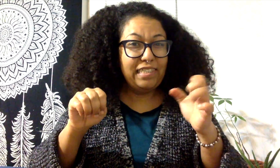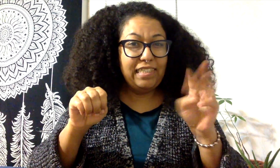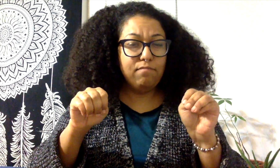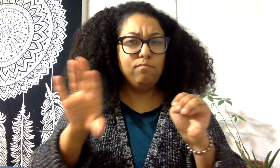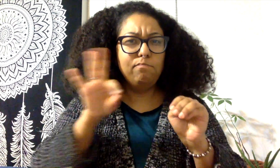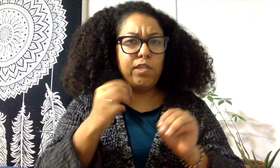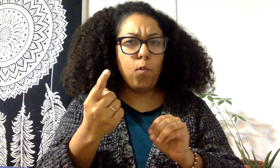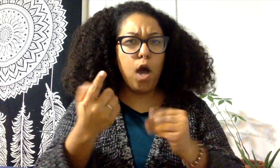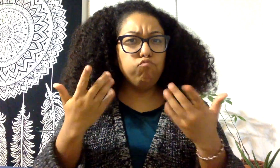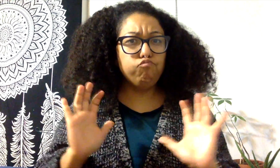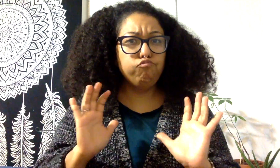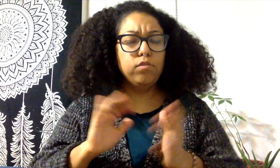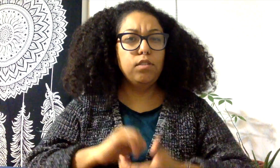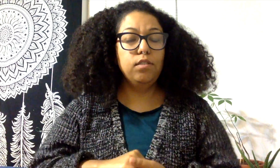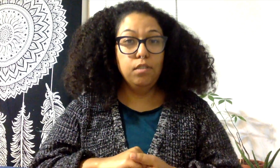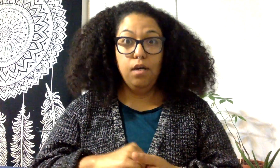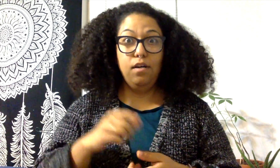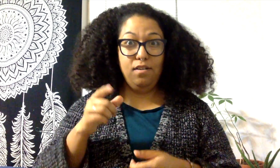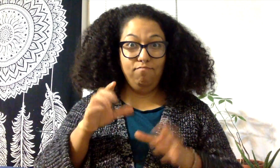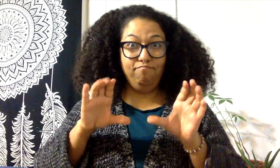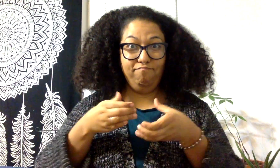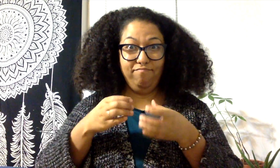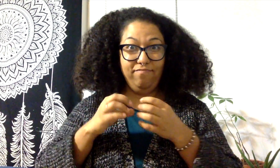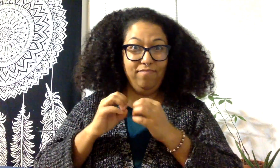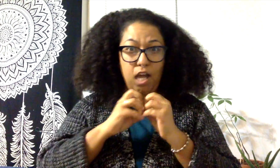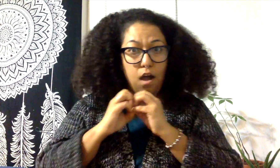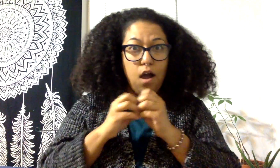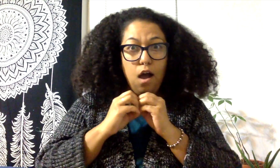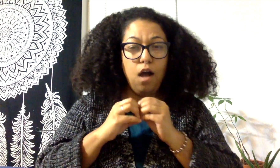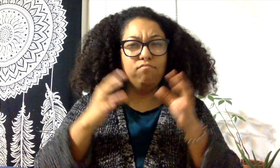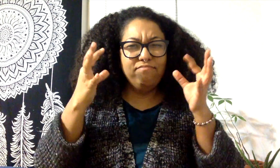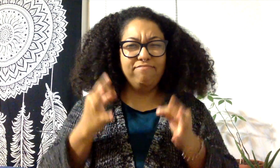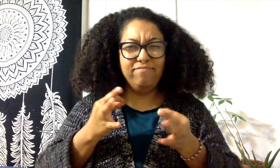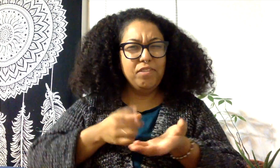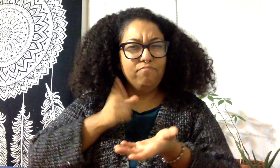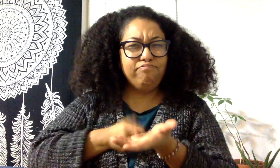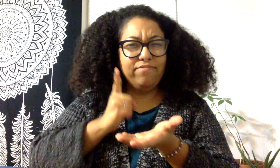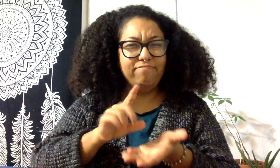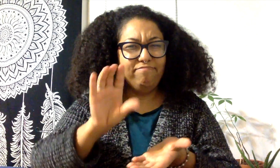They argued that they could not pick just one type of oppression